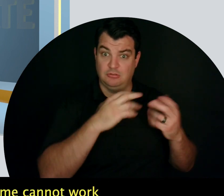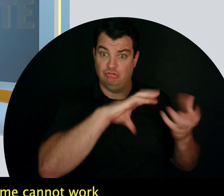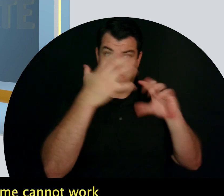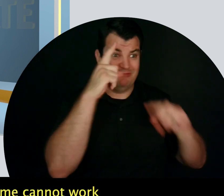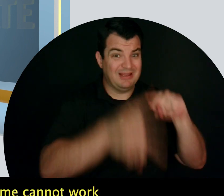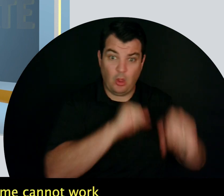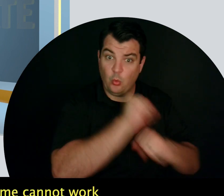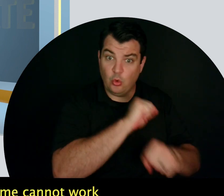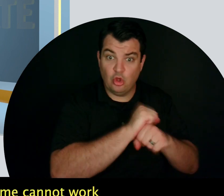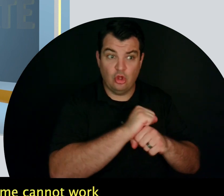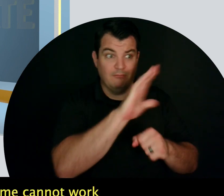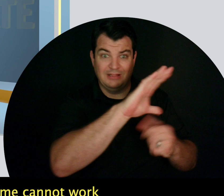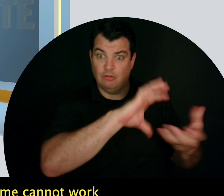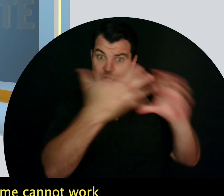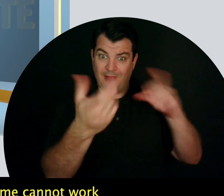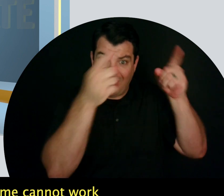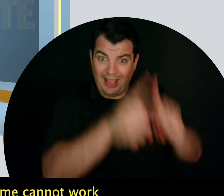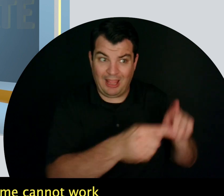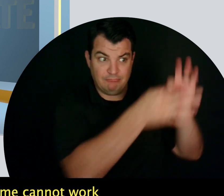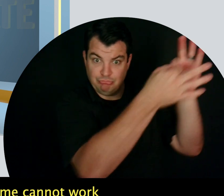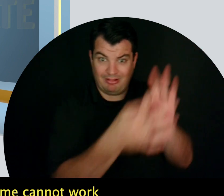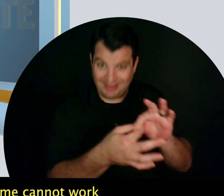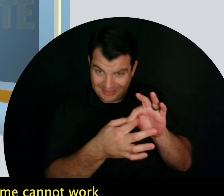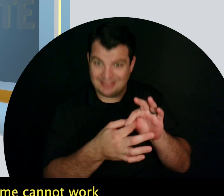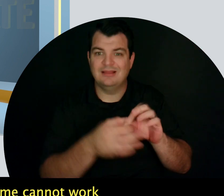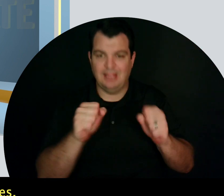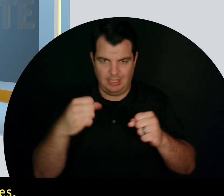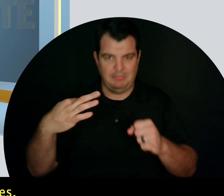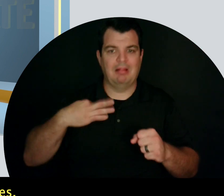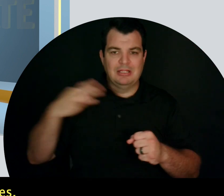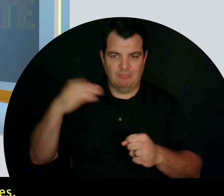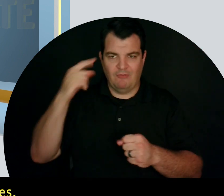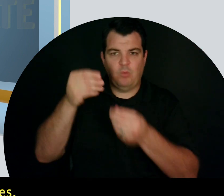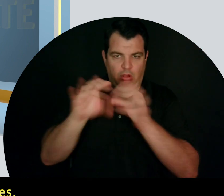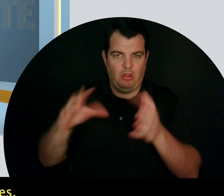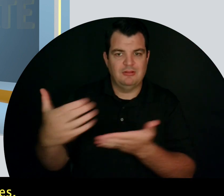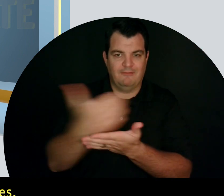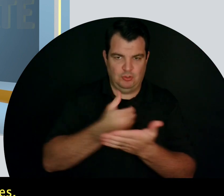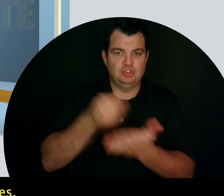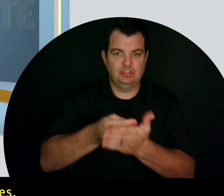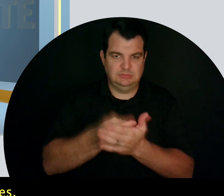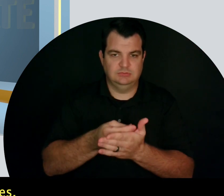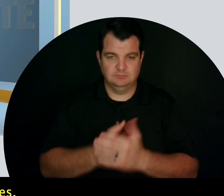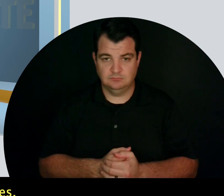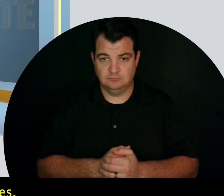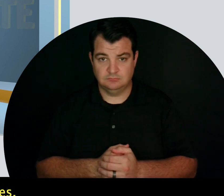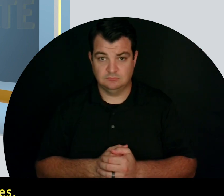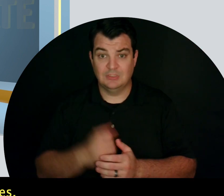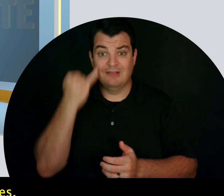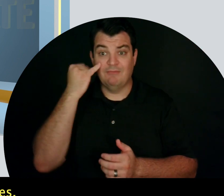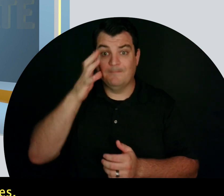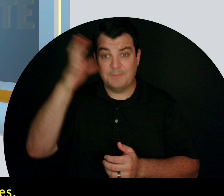If an innocent victim of crime cannot work due to their crime related injuries, they may be eligible for loss of earnings.